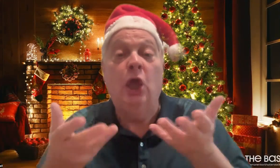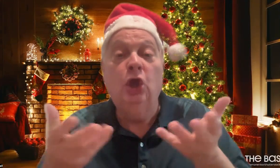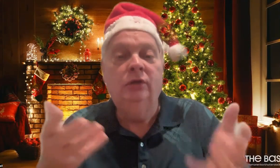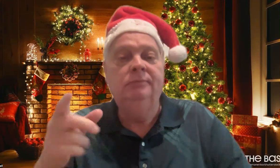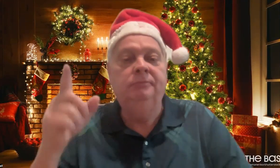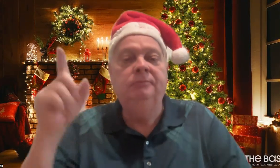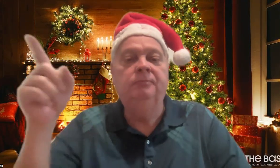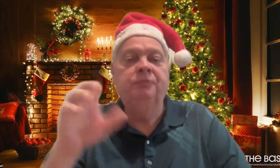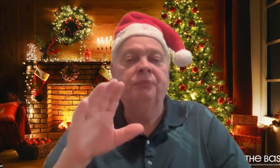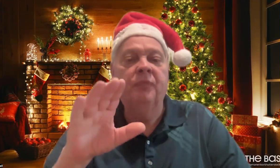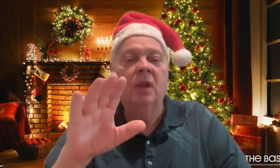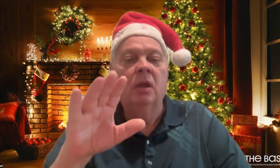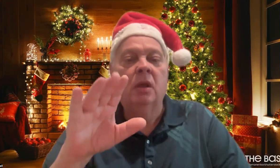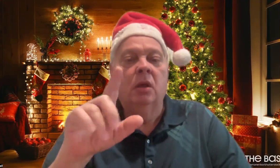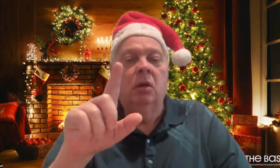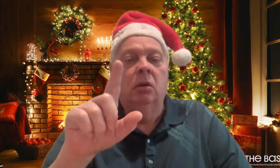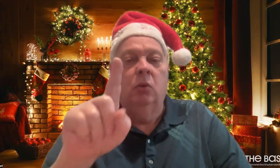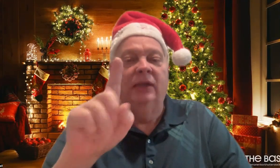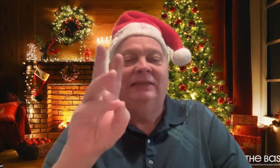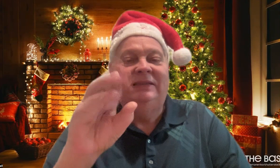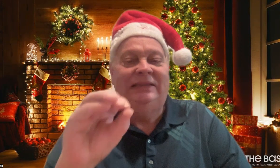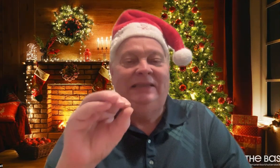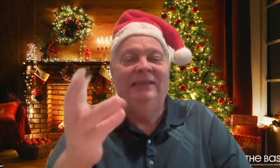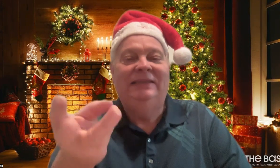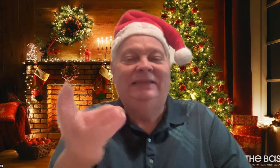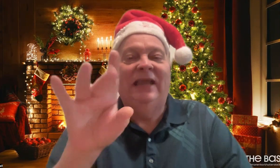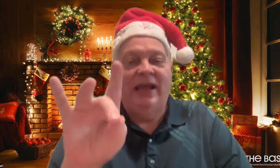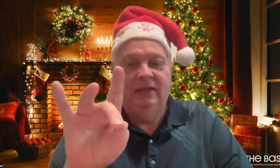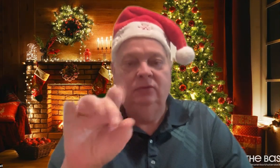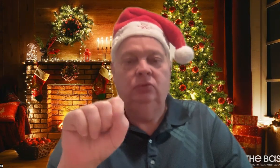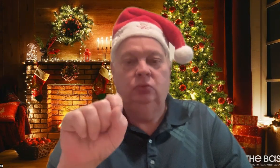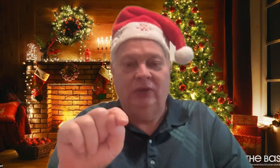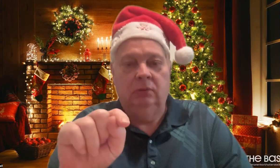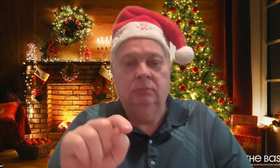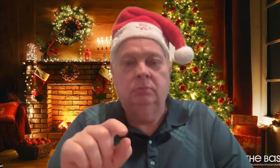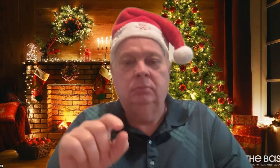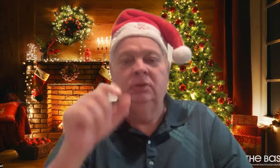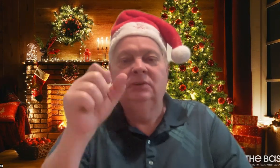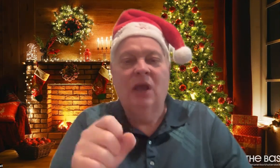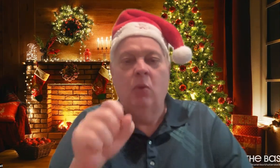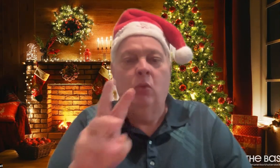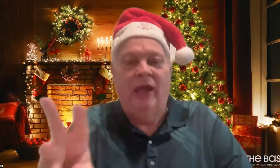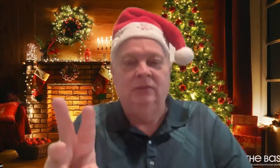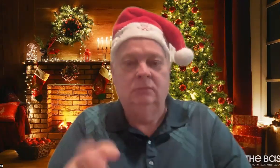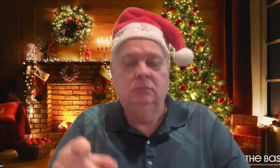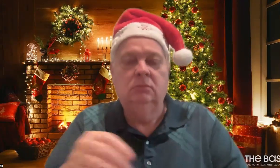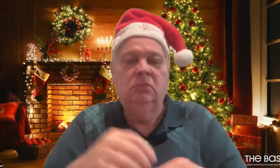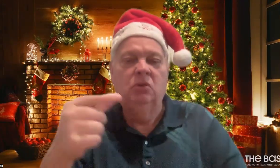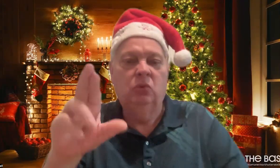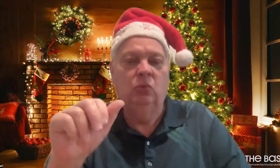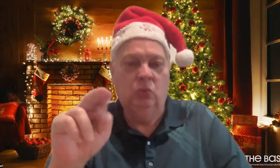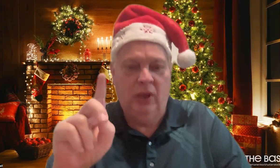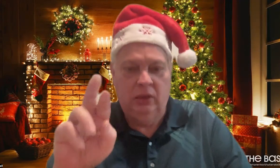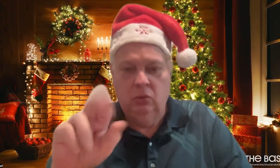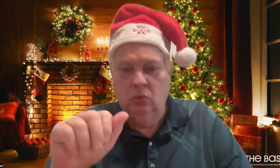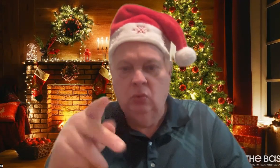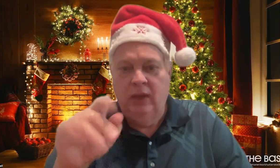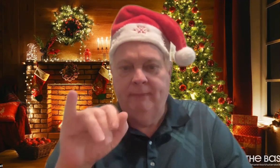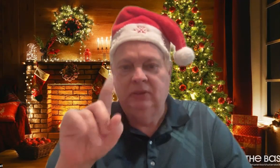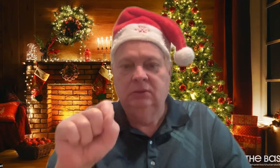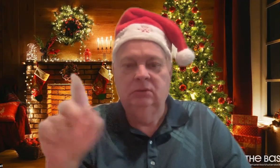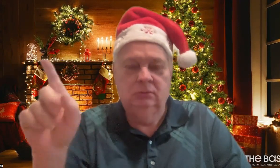We will be at 160 68th St SW, Grand Rapids.